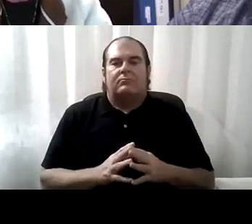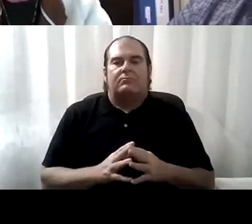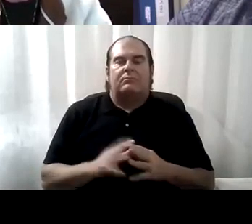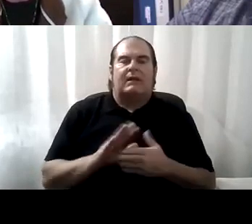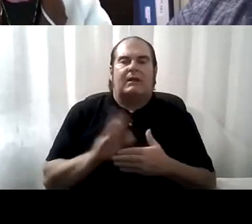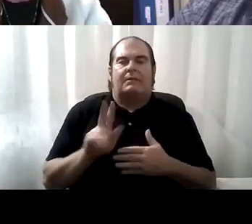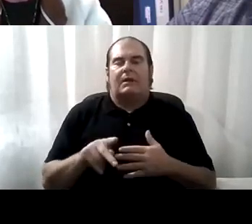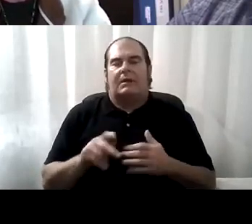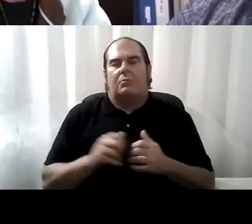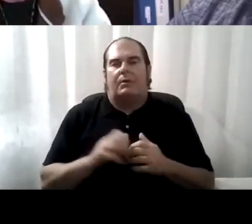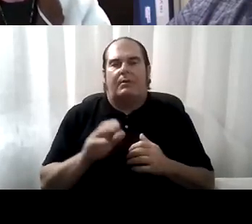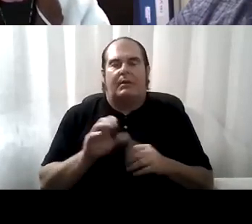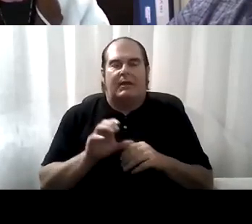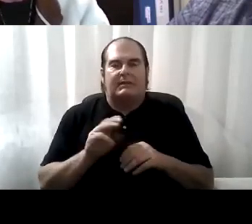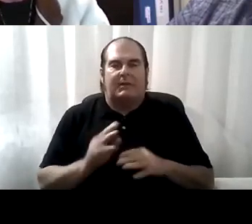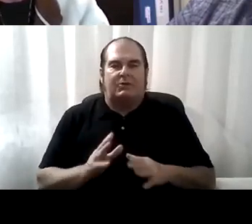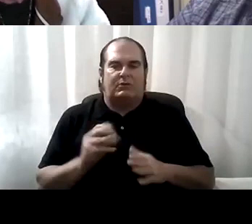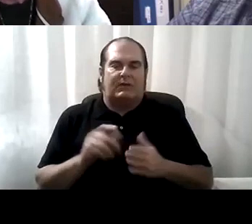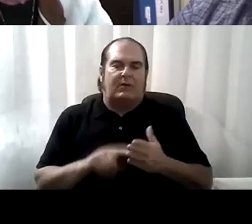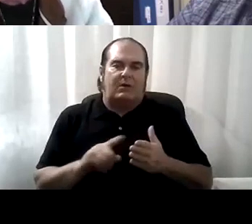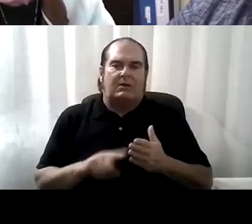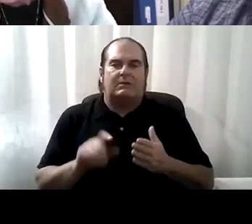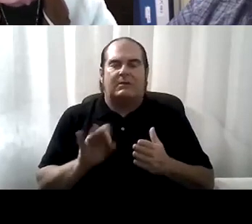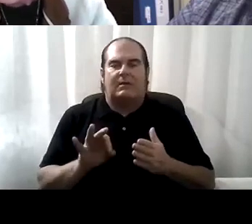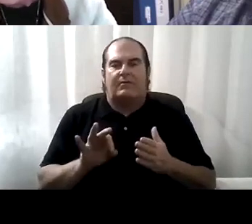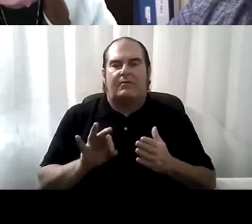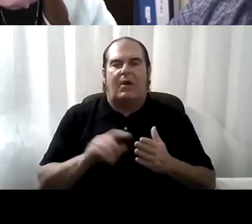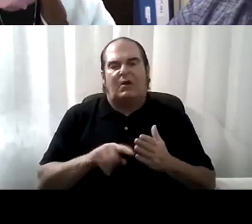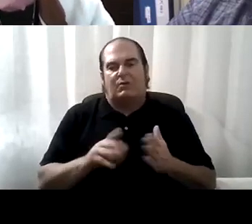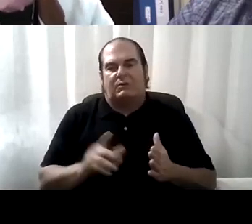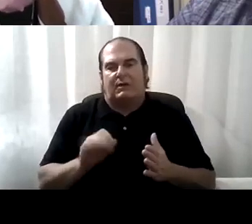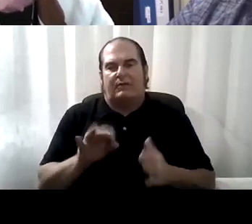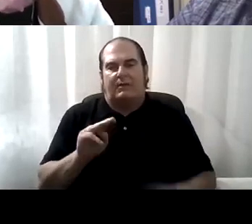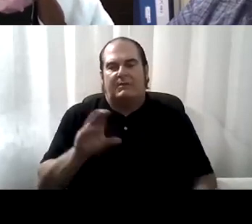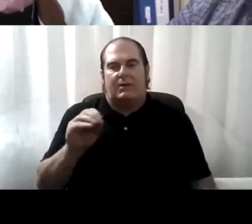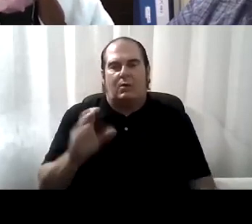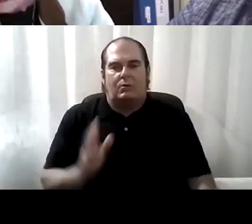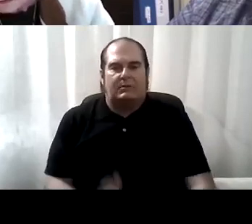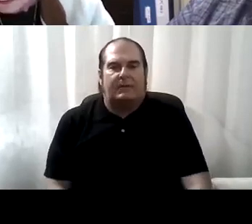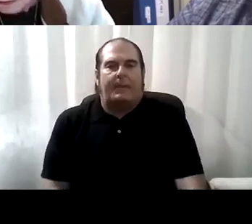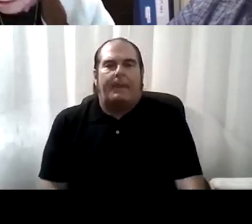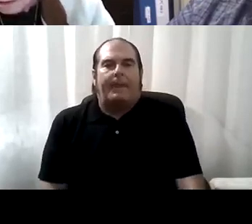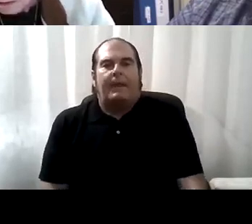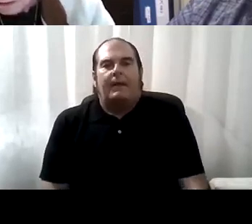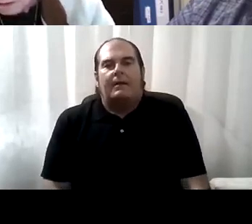managers and the auditors of those MCOs. Great.